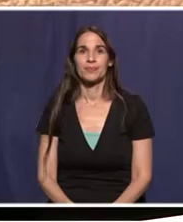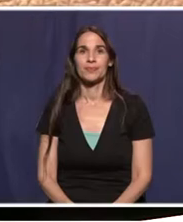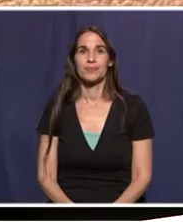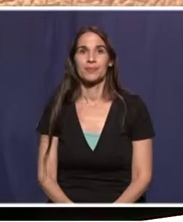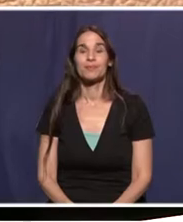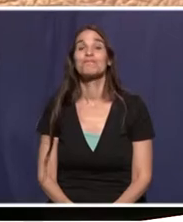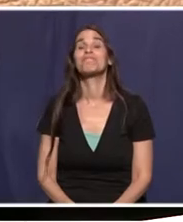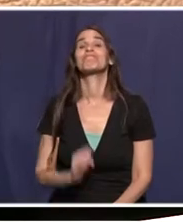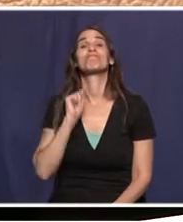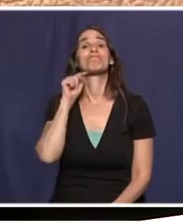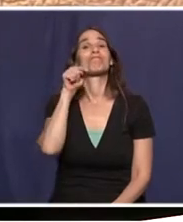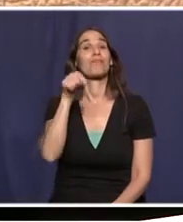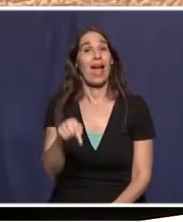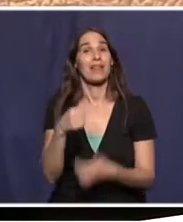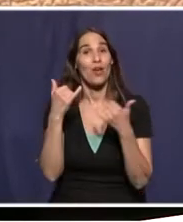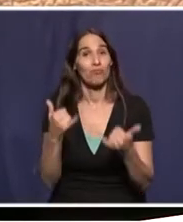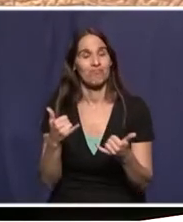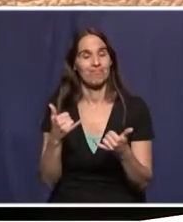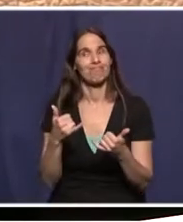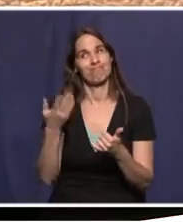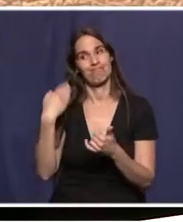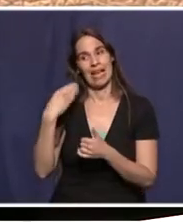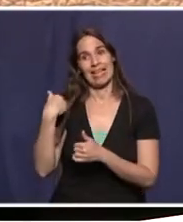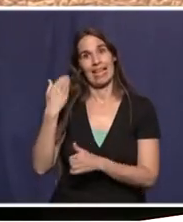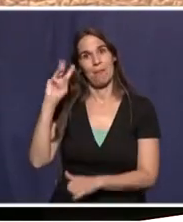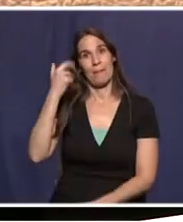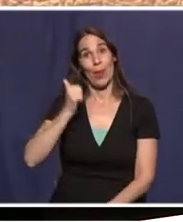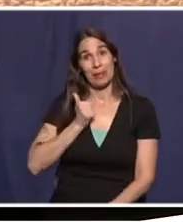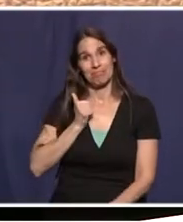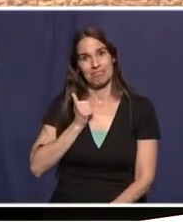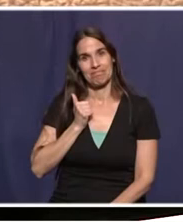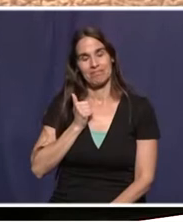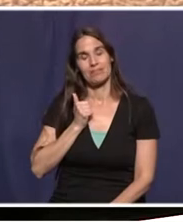I'm here today after a day of reserve duty and on my way to another week of reserve duty.